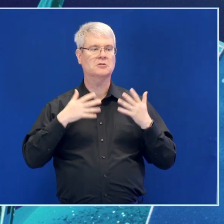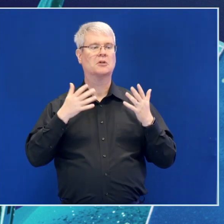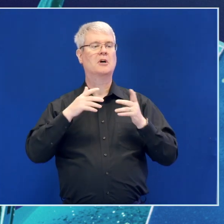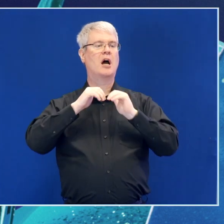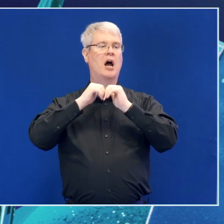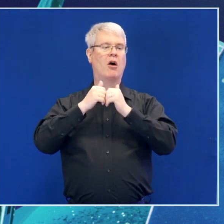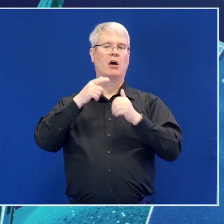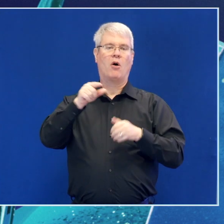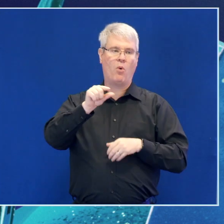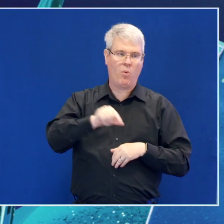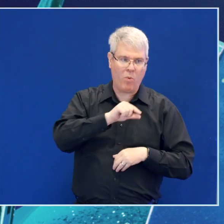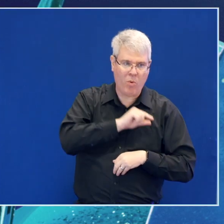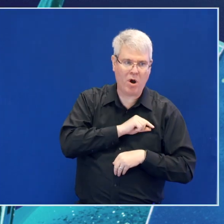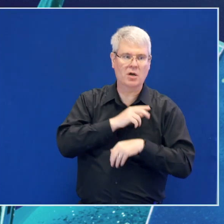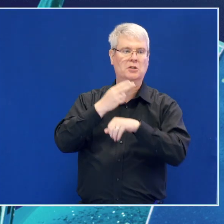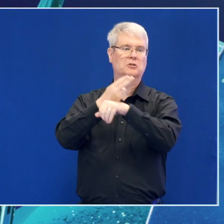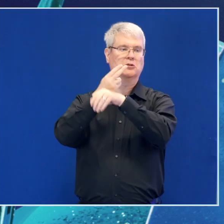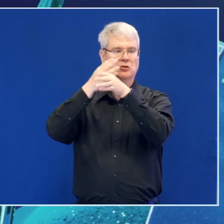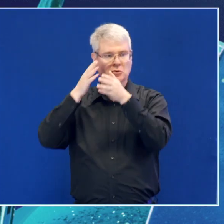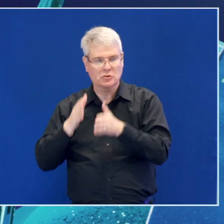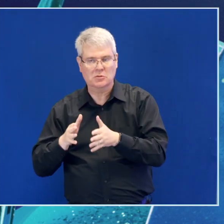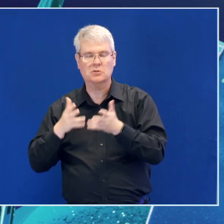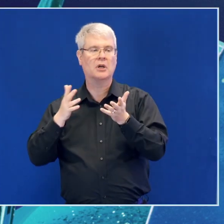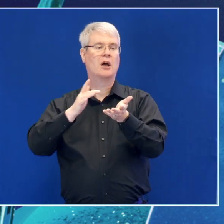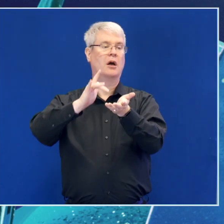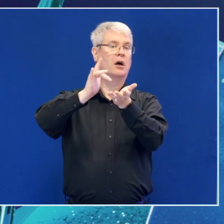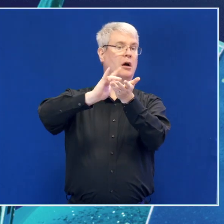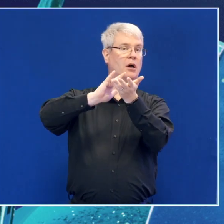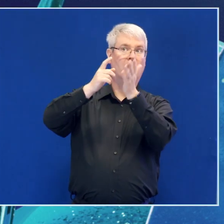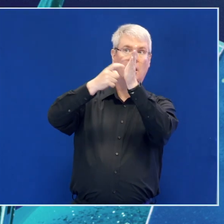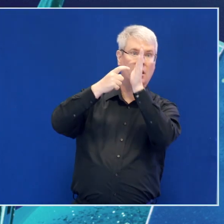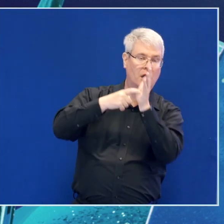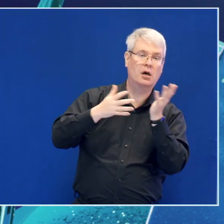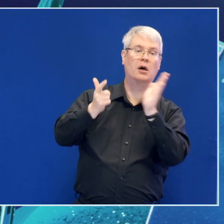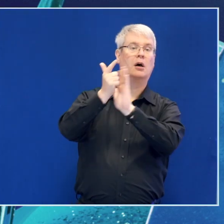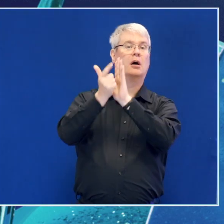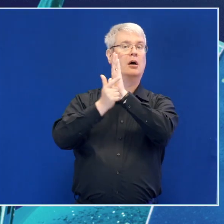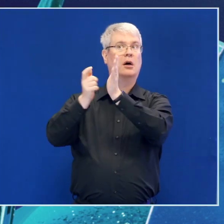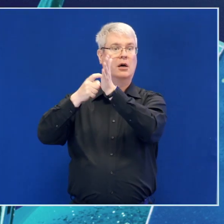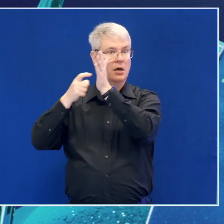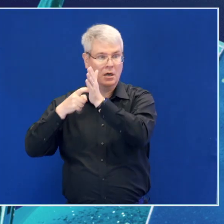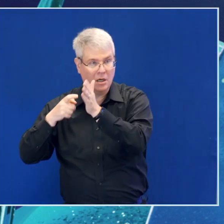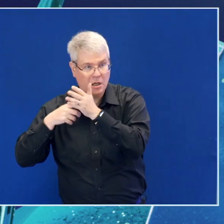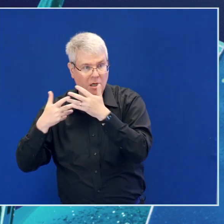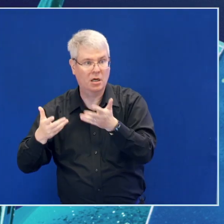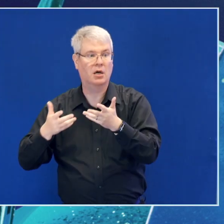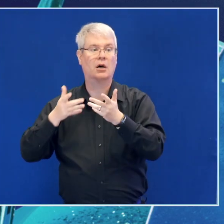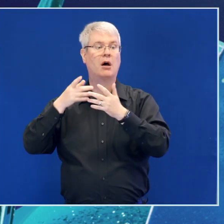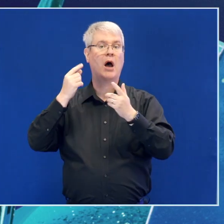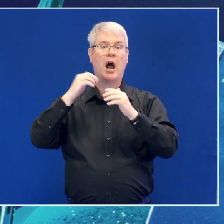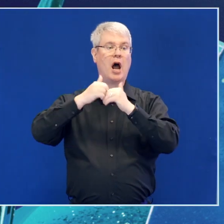legal, or financial questions. Keep a friendly, nonjudgmental tone that encourages further exploration.